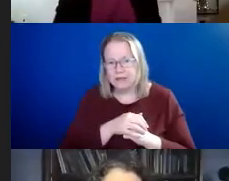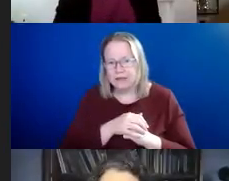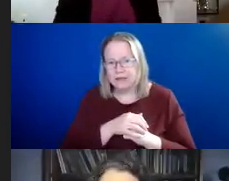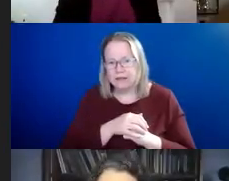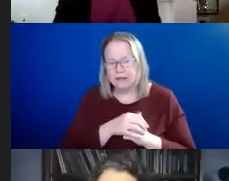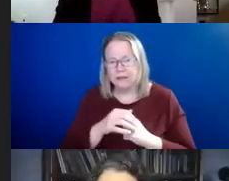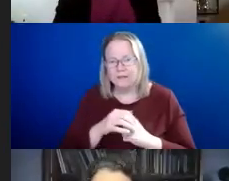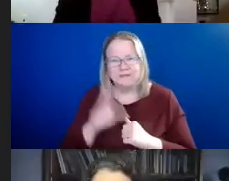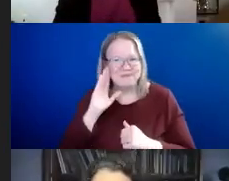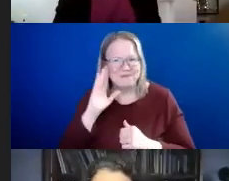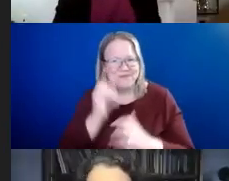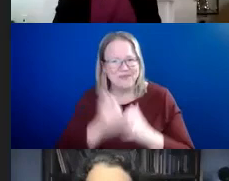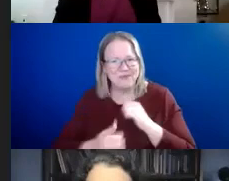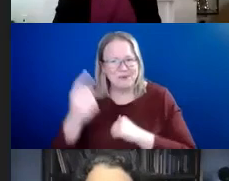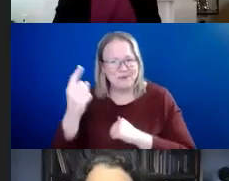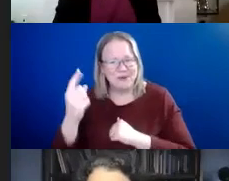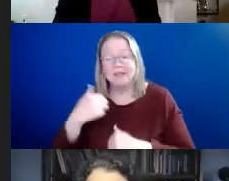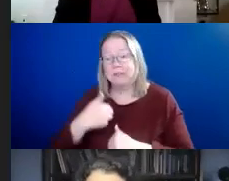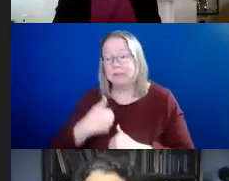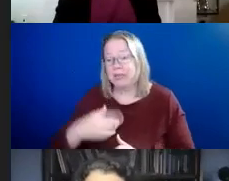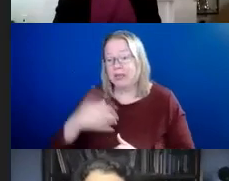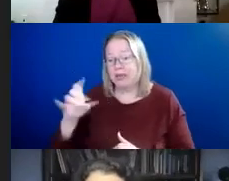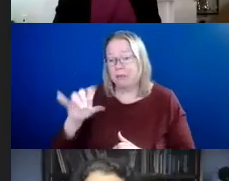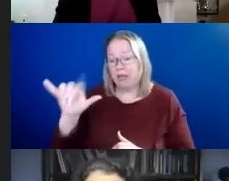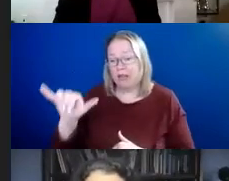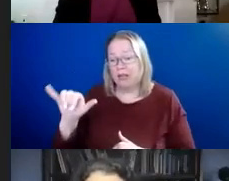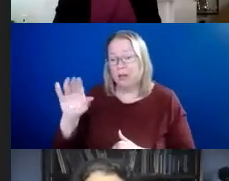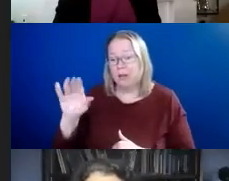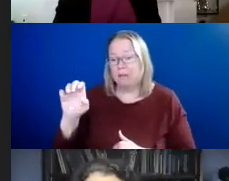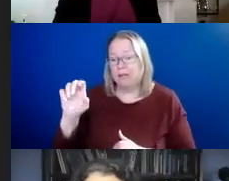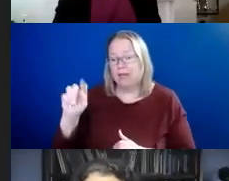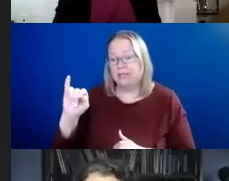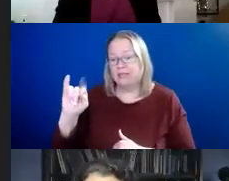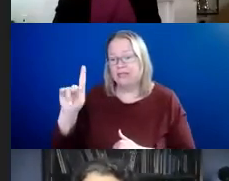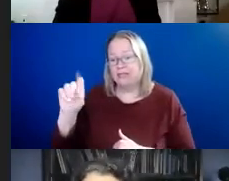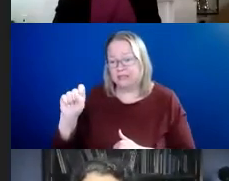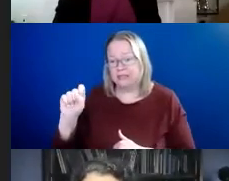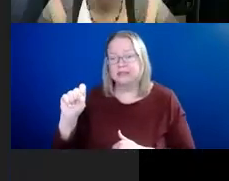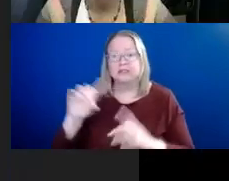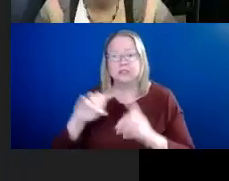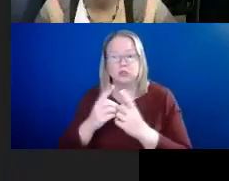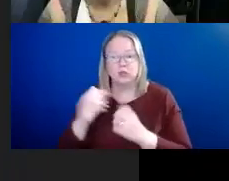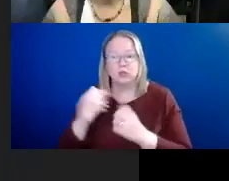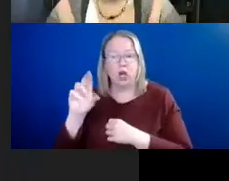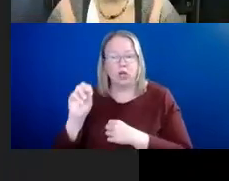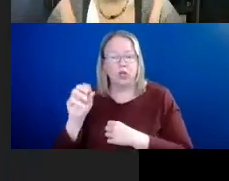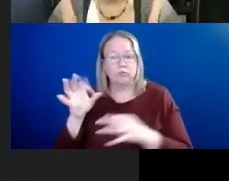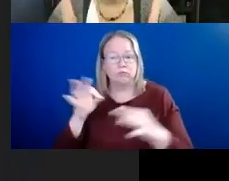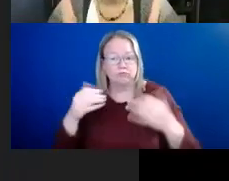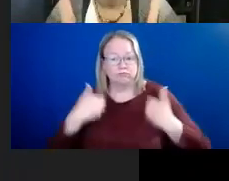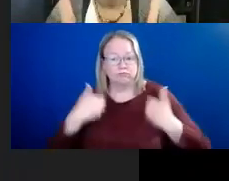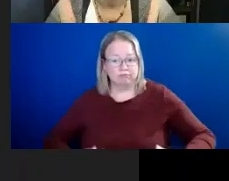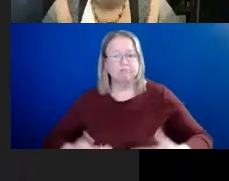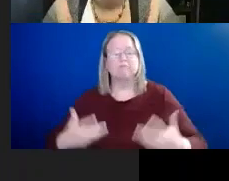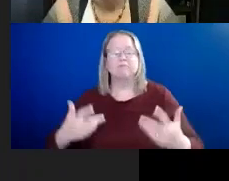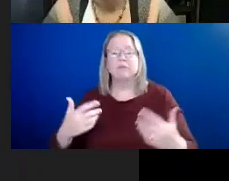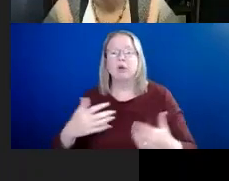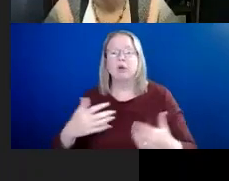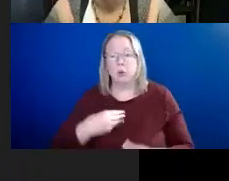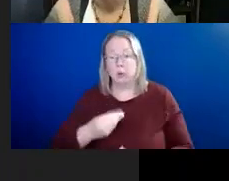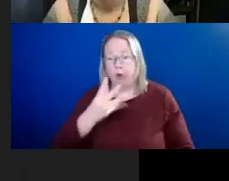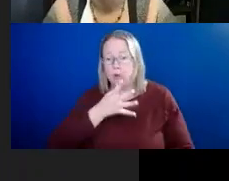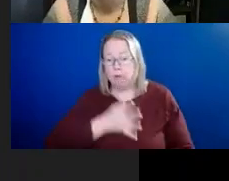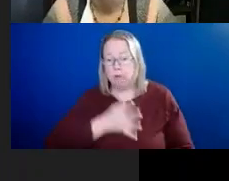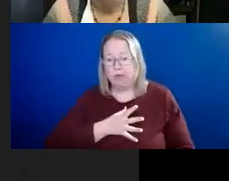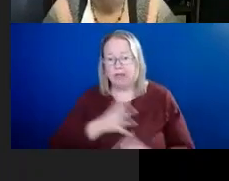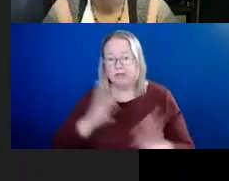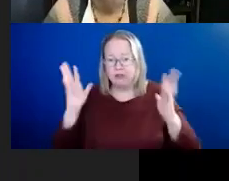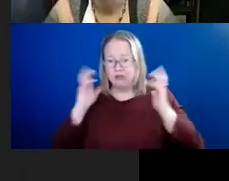Hello, everybody I am Emily Beitiks. 13:17:25 I am a white woman, I have curly hair